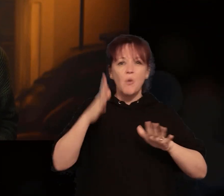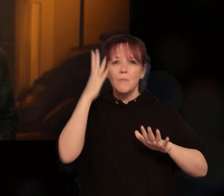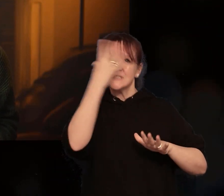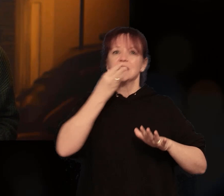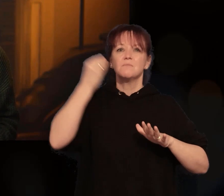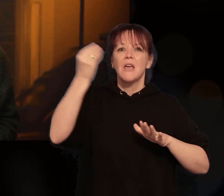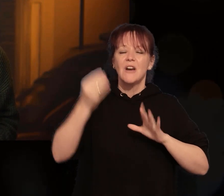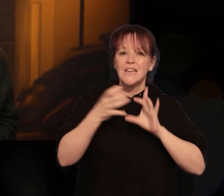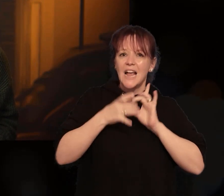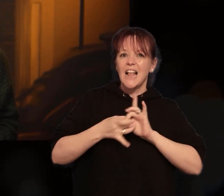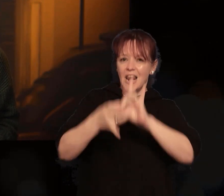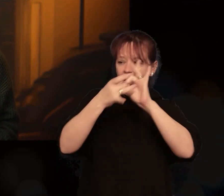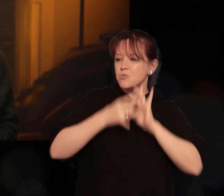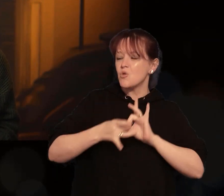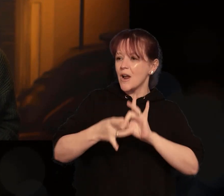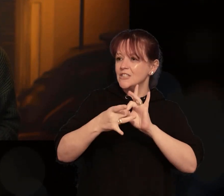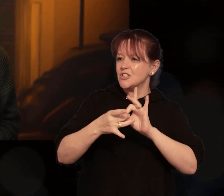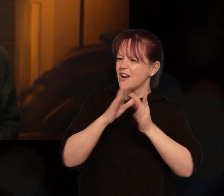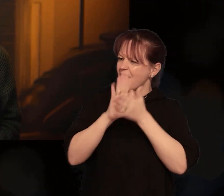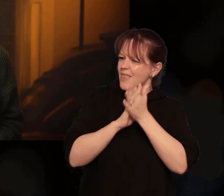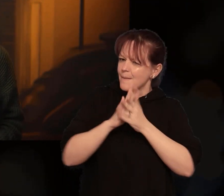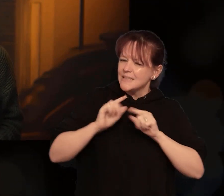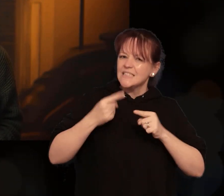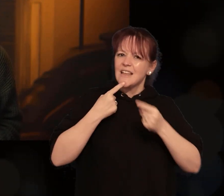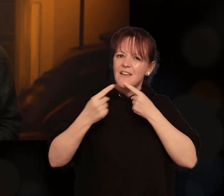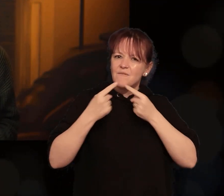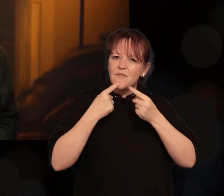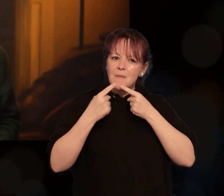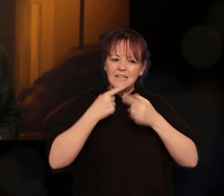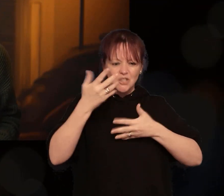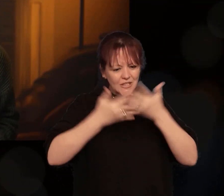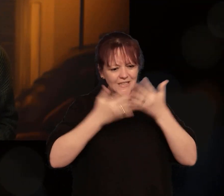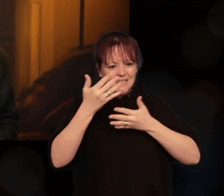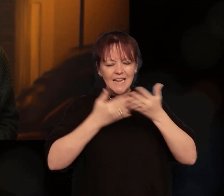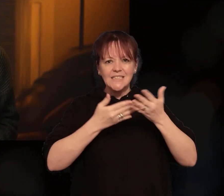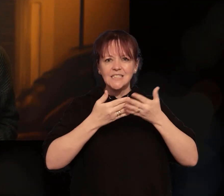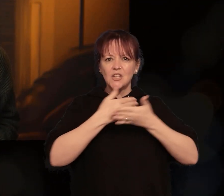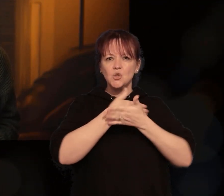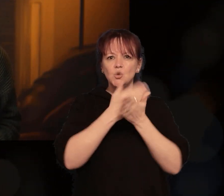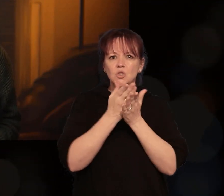but detailed resources out in the public for the greater good, which is a mindset and a model